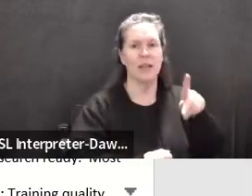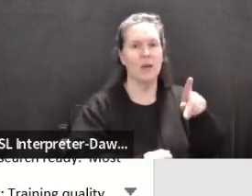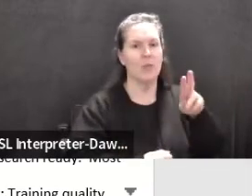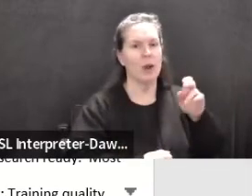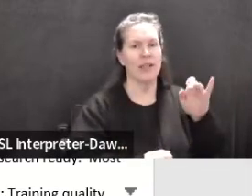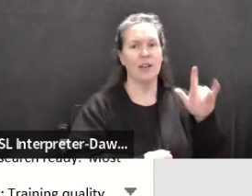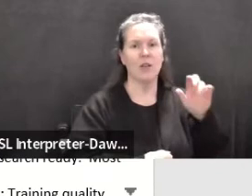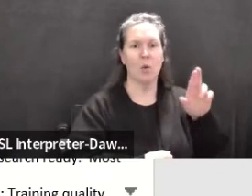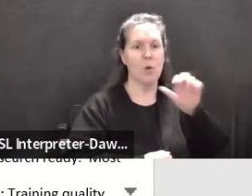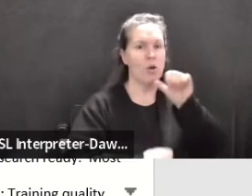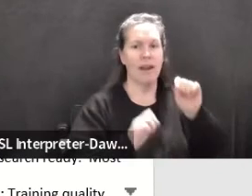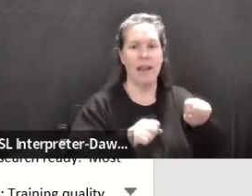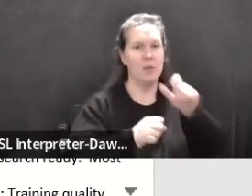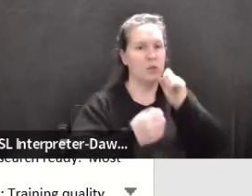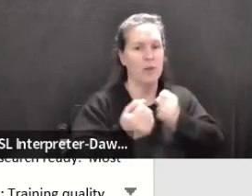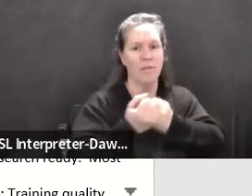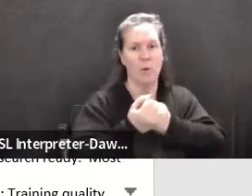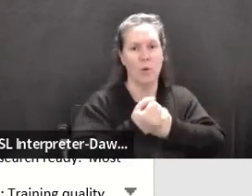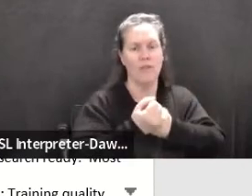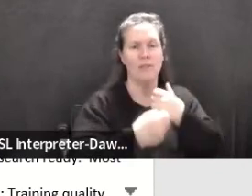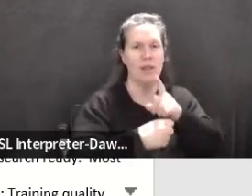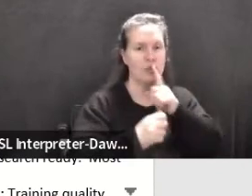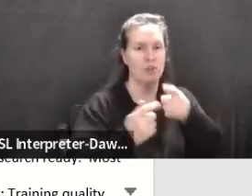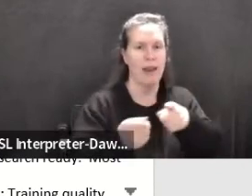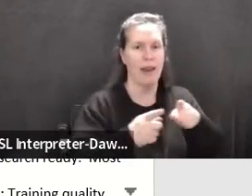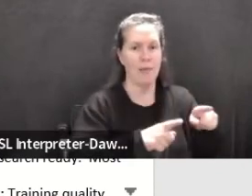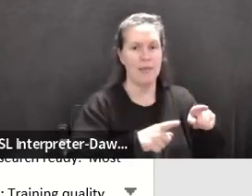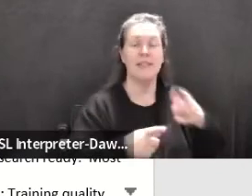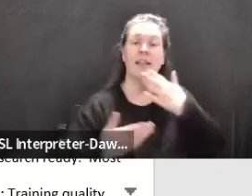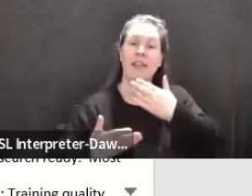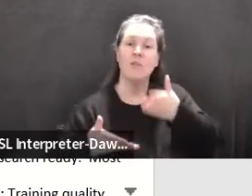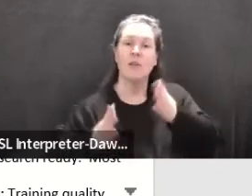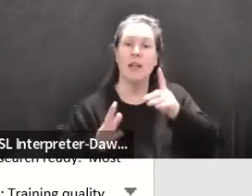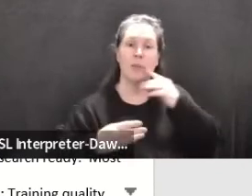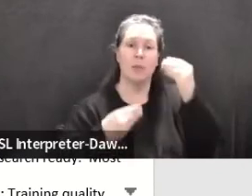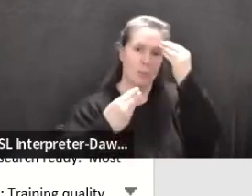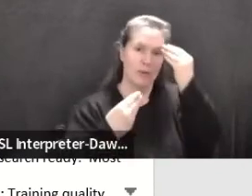So thank you for letting me provide my thoughts. [Ashley] Thank you for those thoughts,